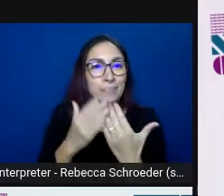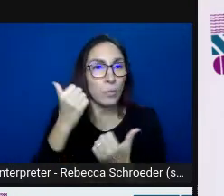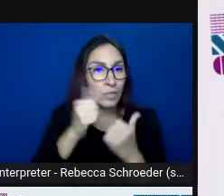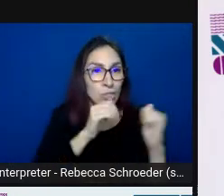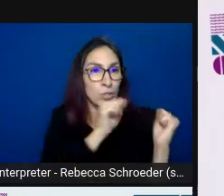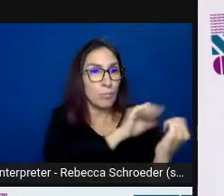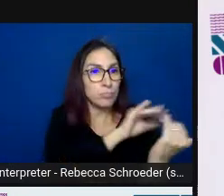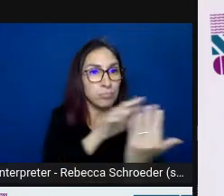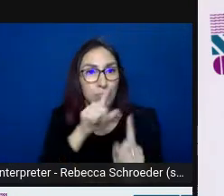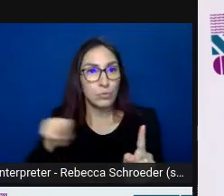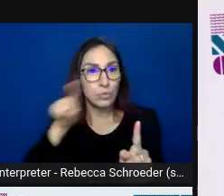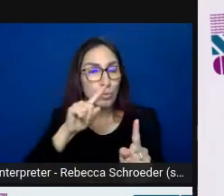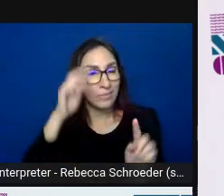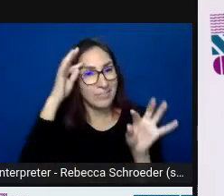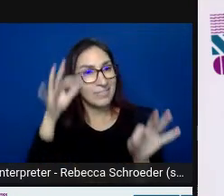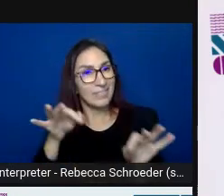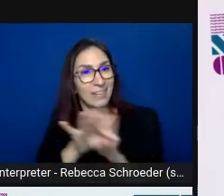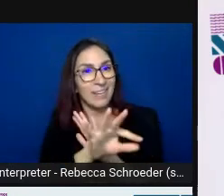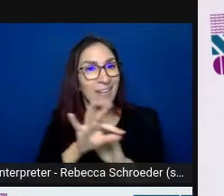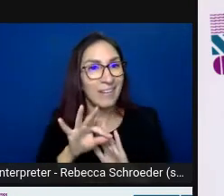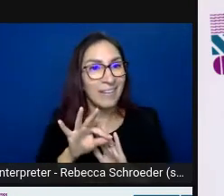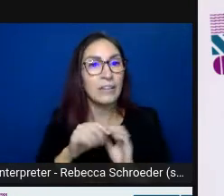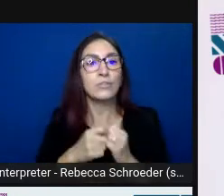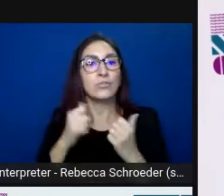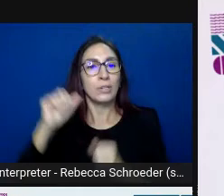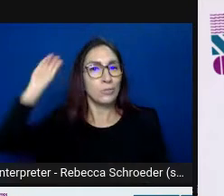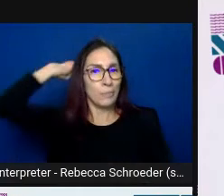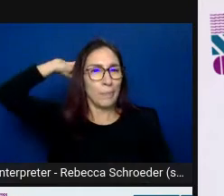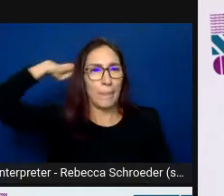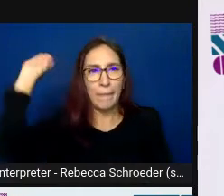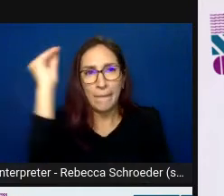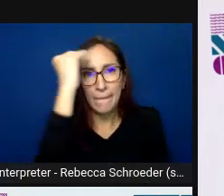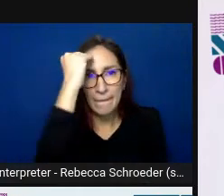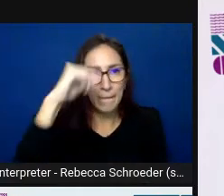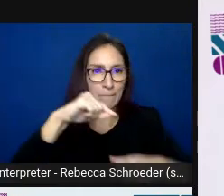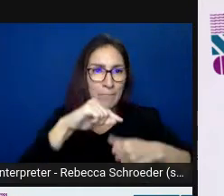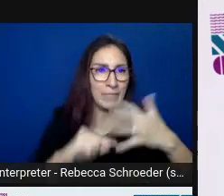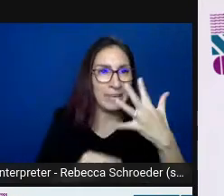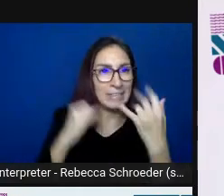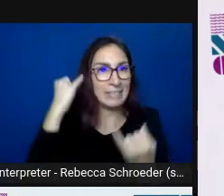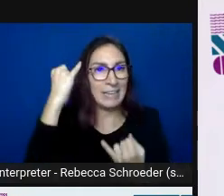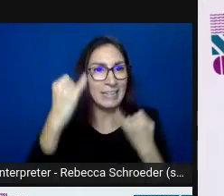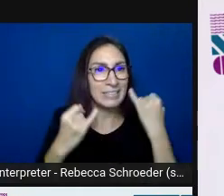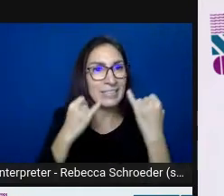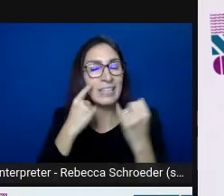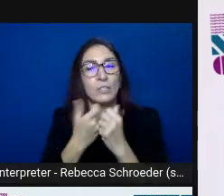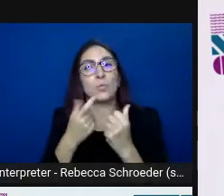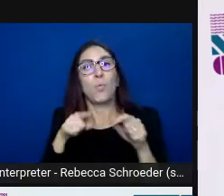of accessibility in the forefront as you create your theme will help you to make good decisions.